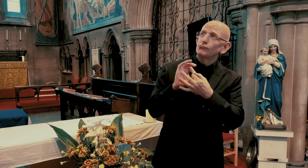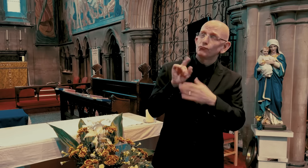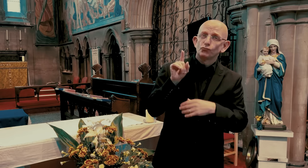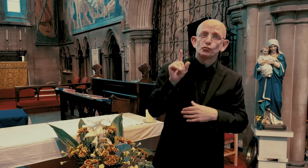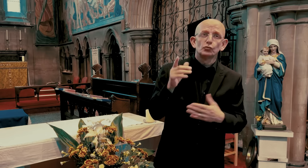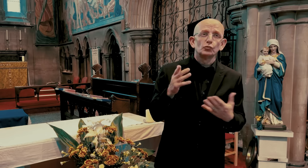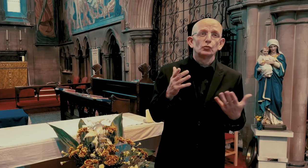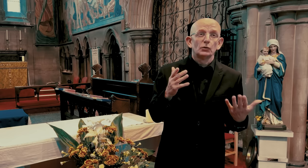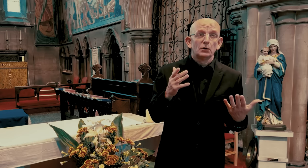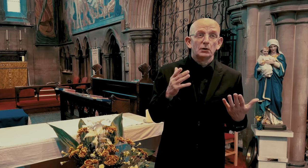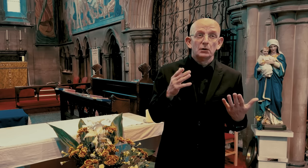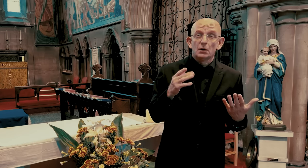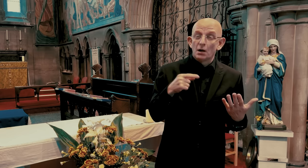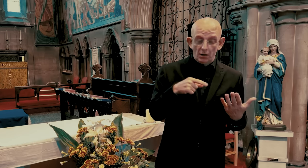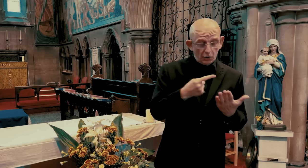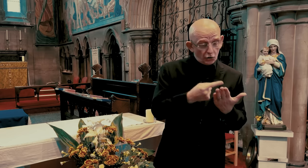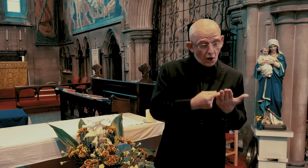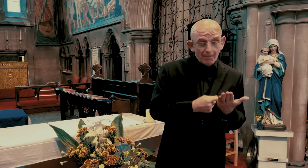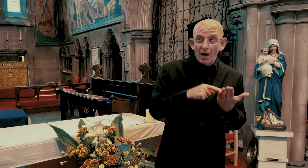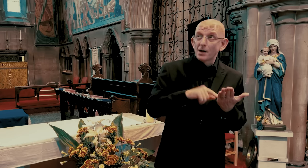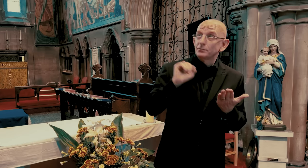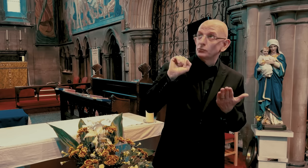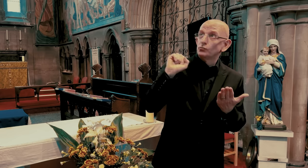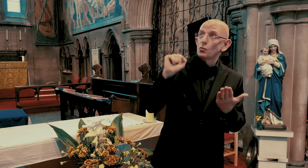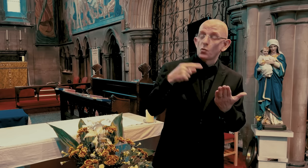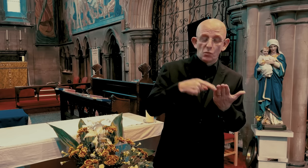Do not let me stray from your commandments.